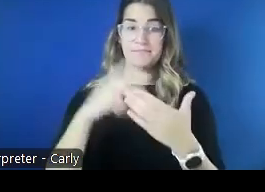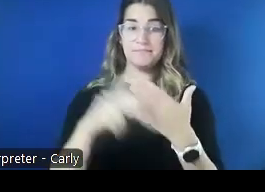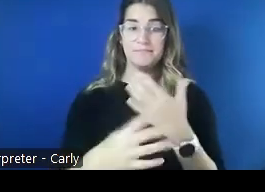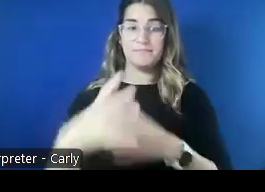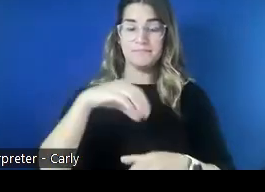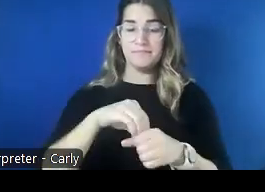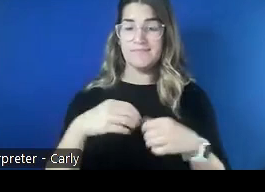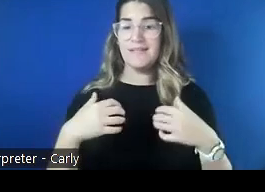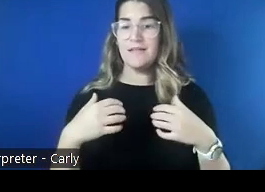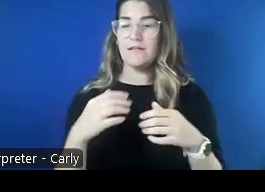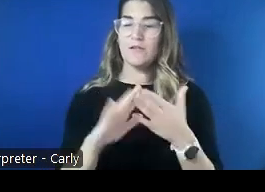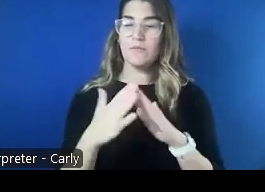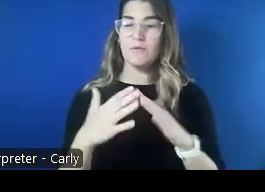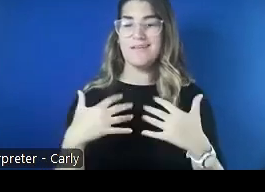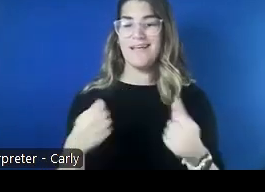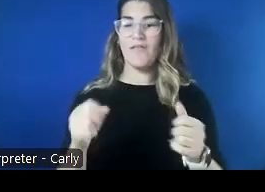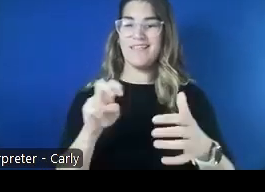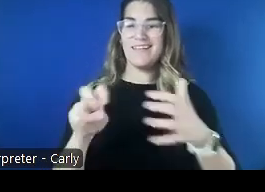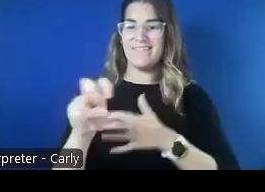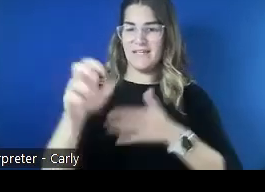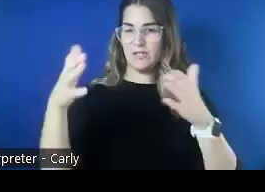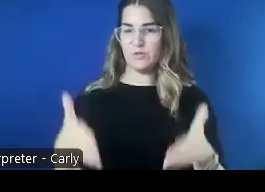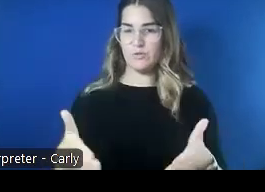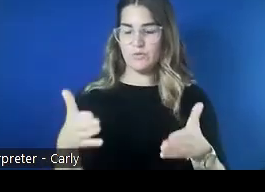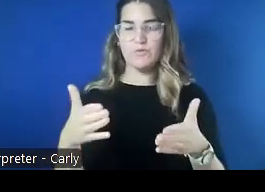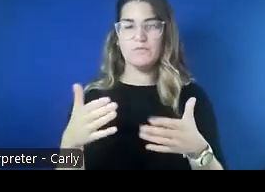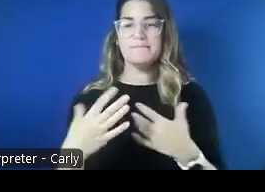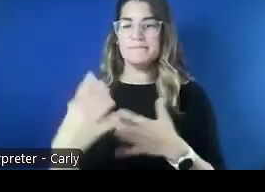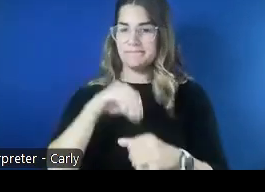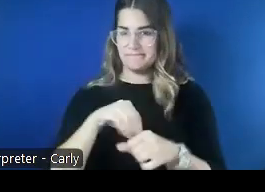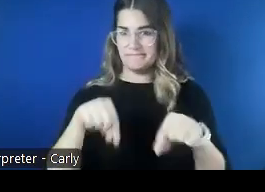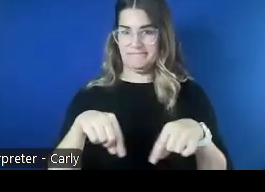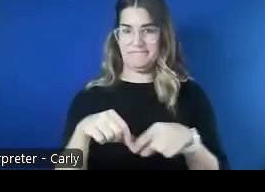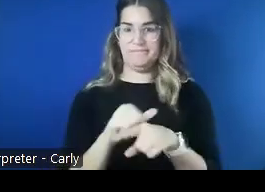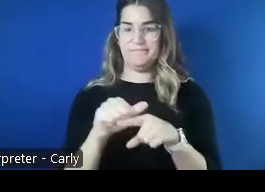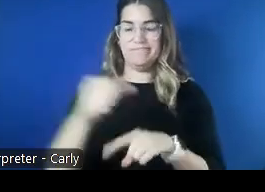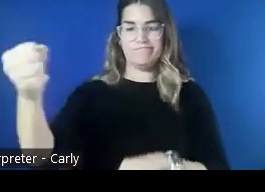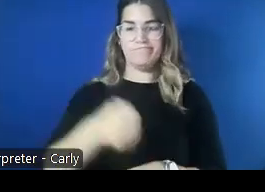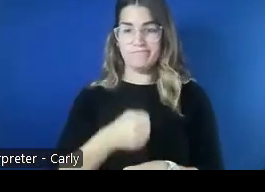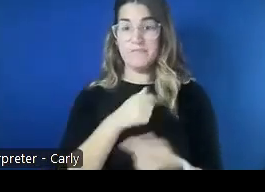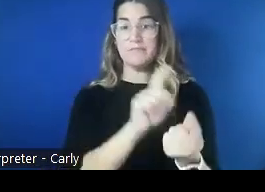Navigator um who's located in our in our pediatric practice and so she meets with all of our newborns